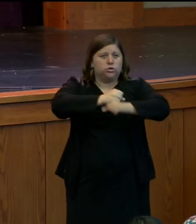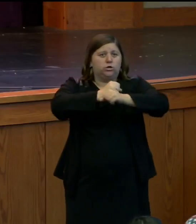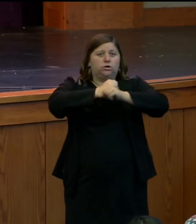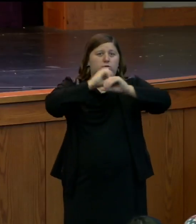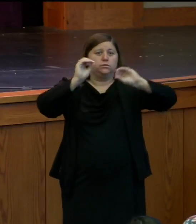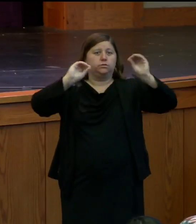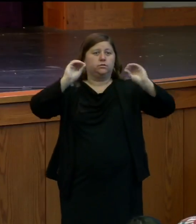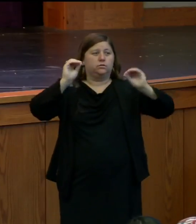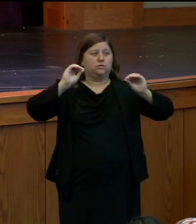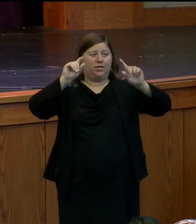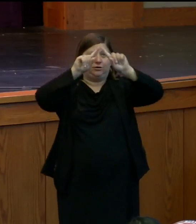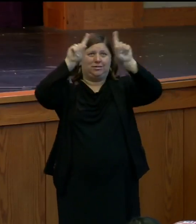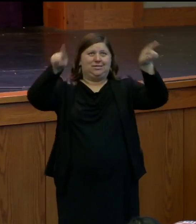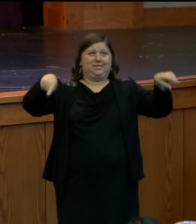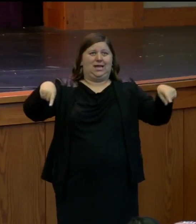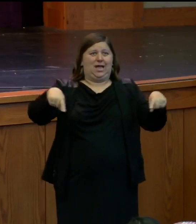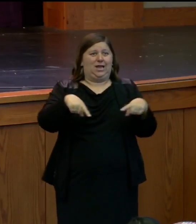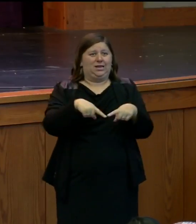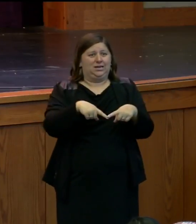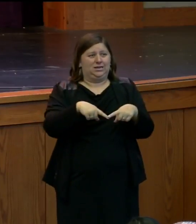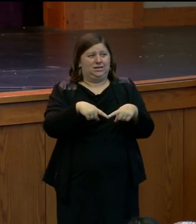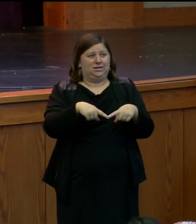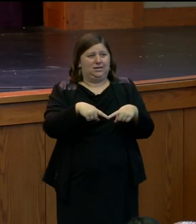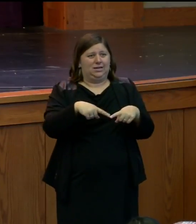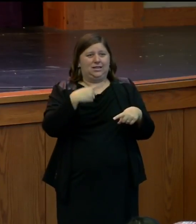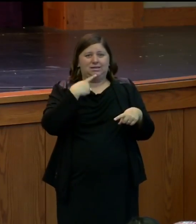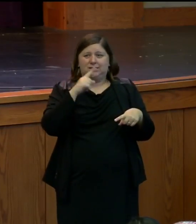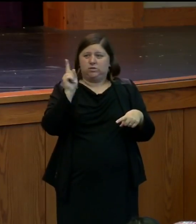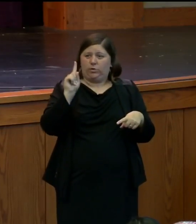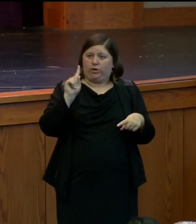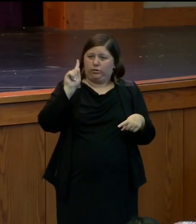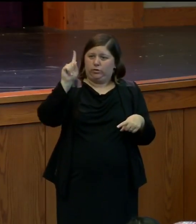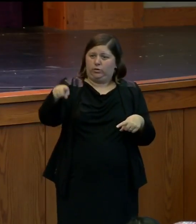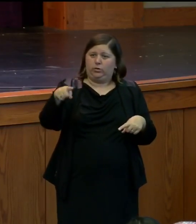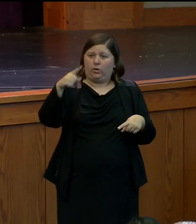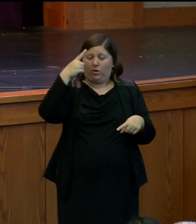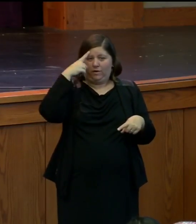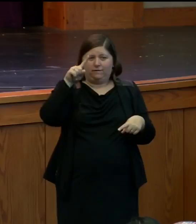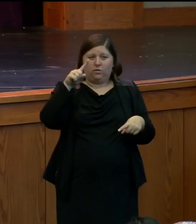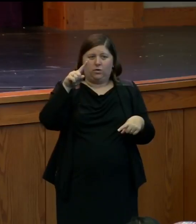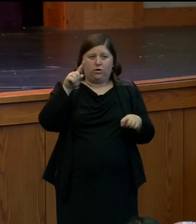THERE IS A SIGN THAT TELLS YOU WHERE TO GO FOR YOUR HEARING.